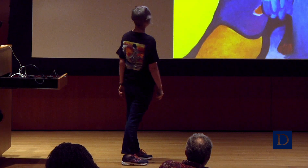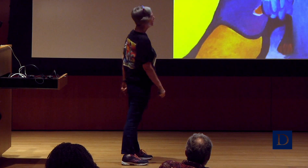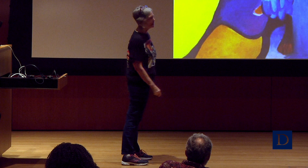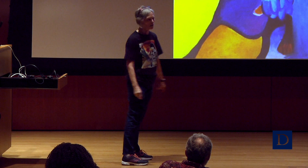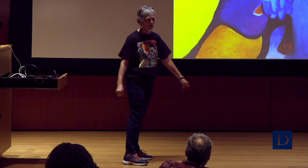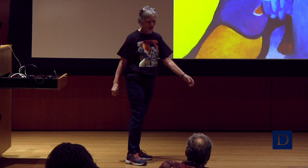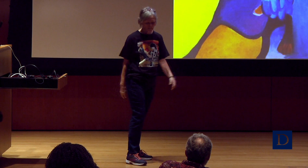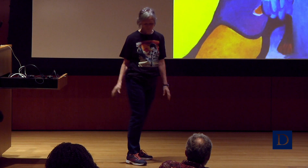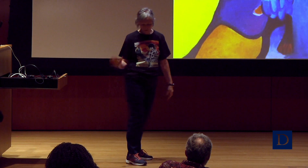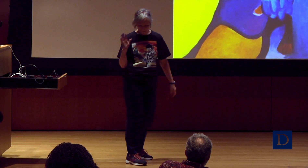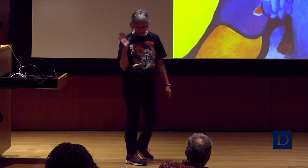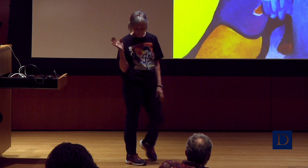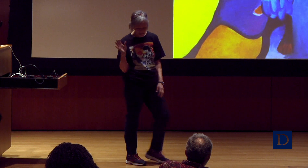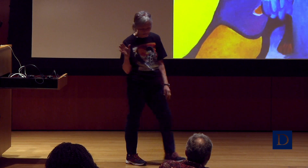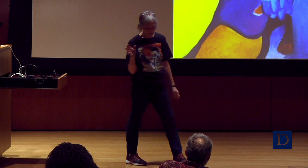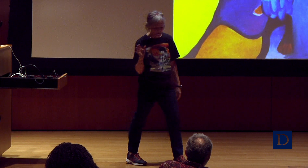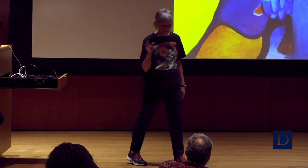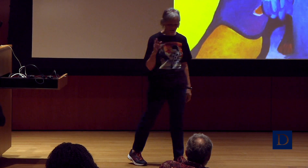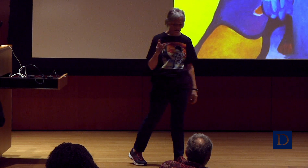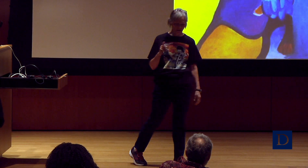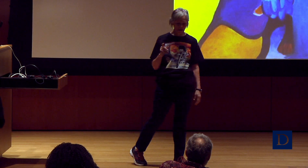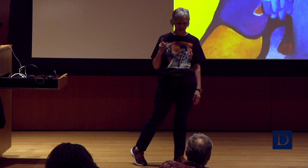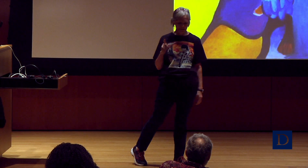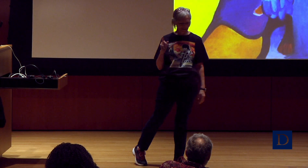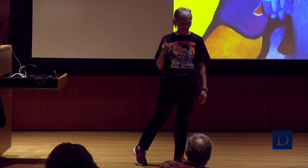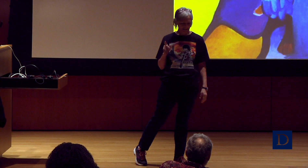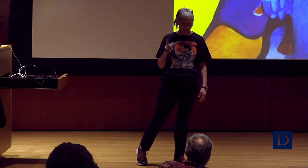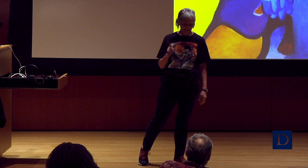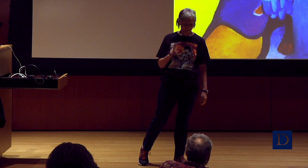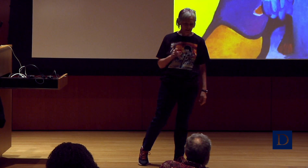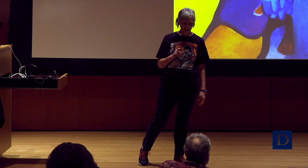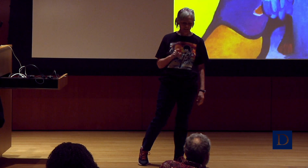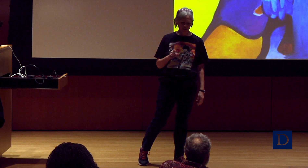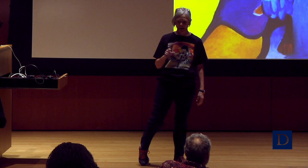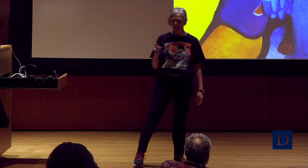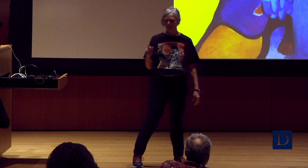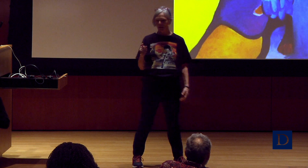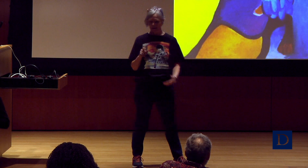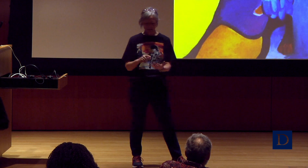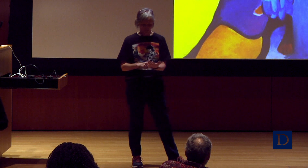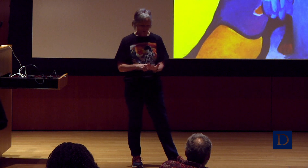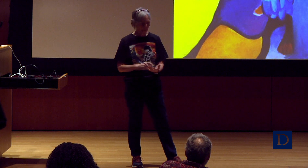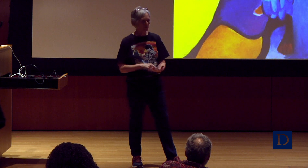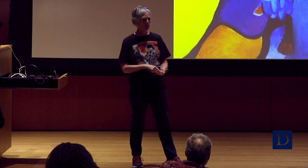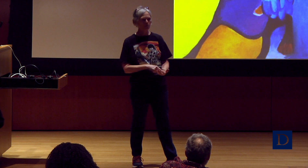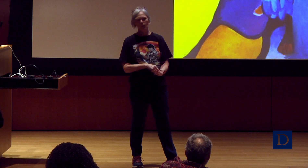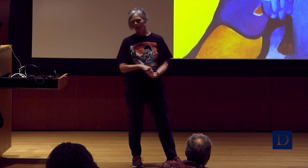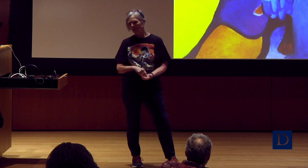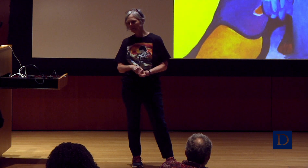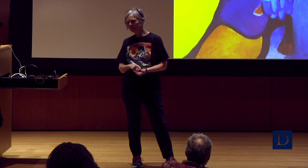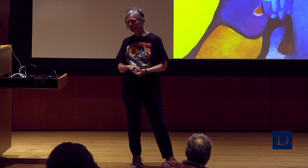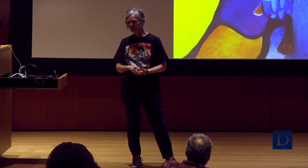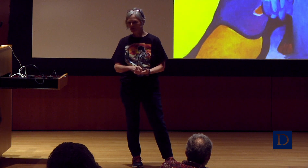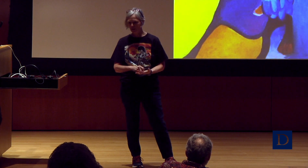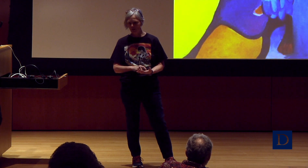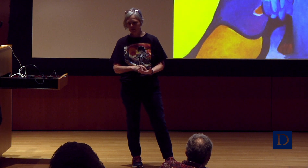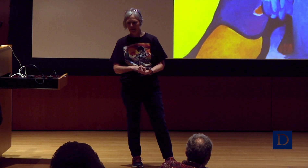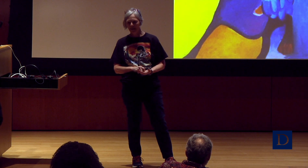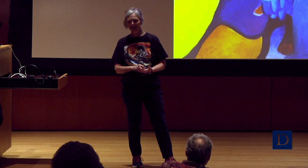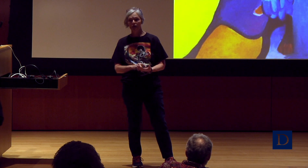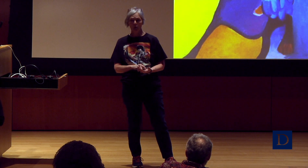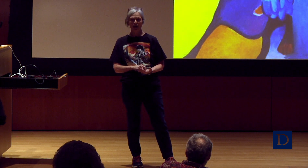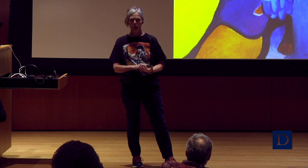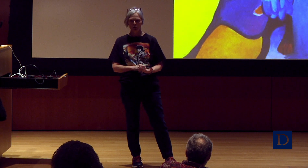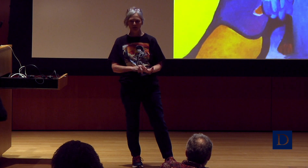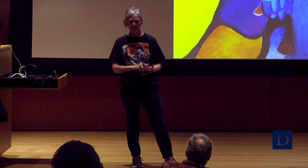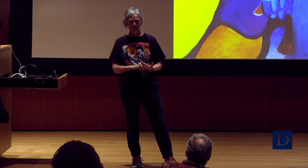You know, I’m really bad with technology at my age. I got a grant for a computer about six years ago, and didn’t know how to use it.